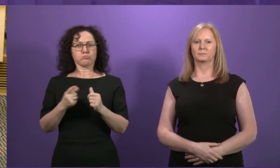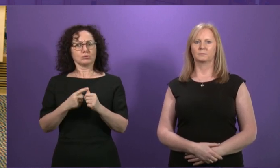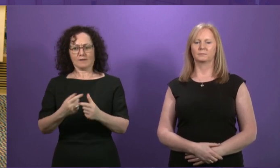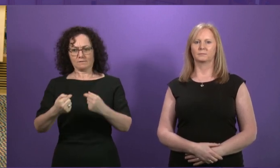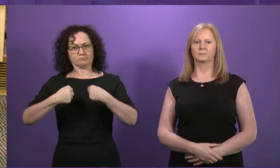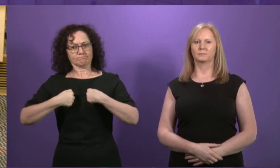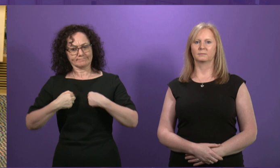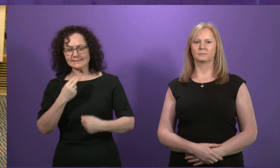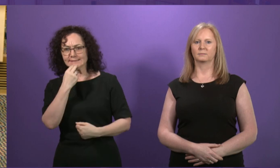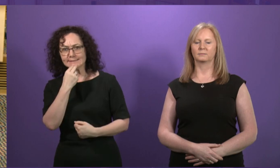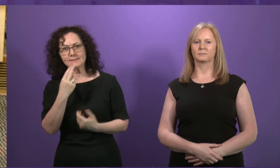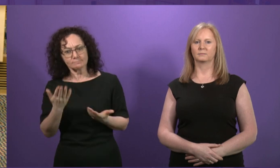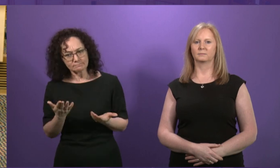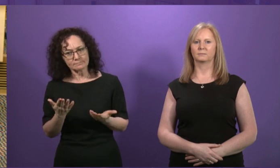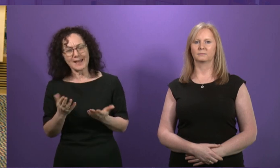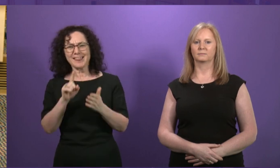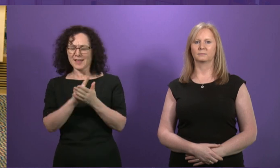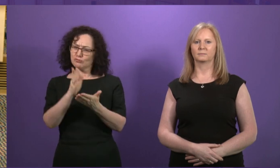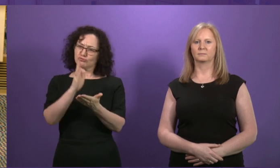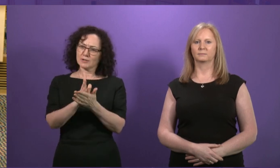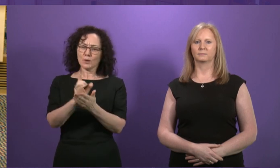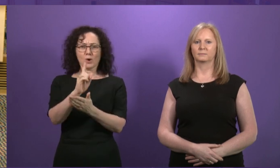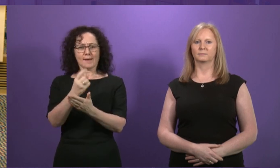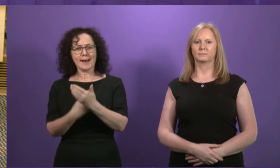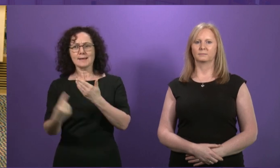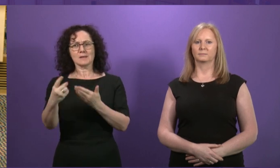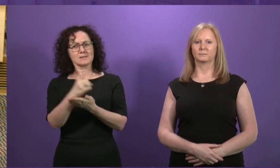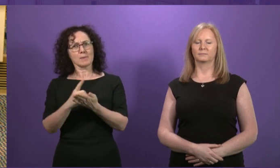That is the very essence of independence, and it is why I and an increasing number of